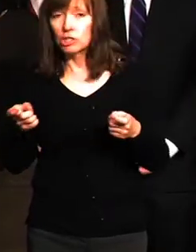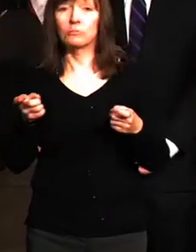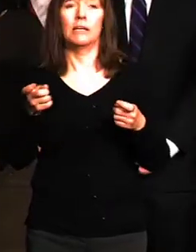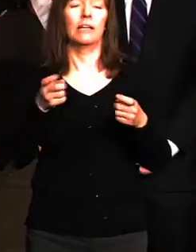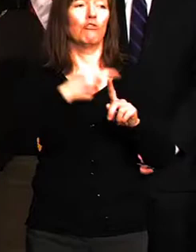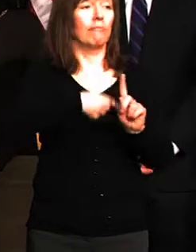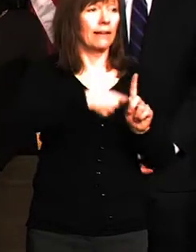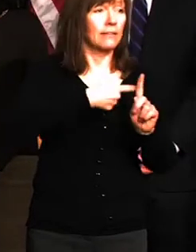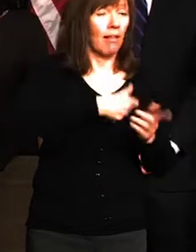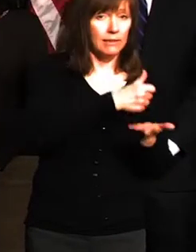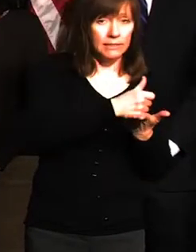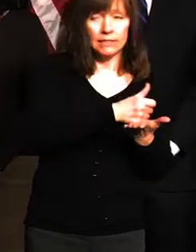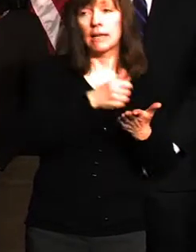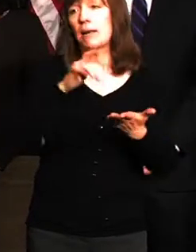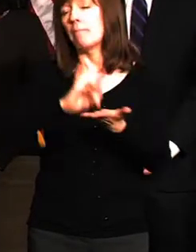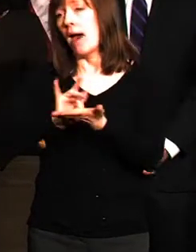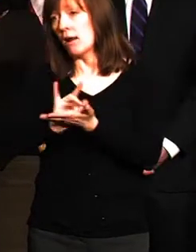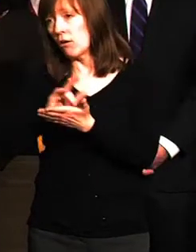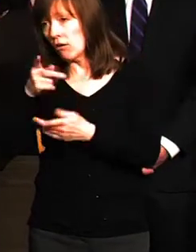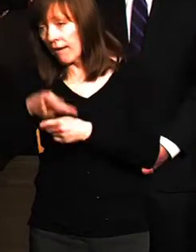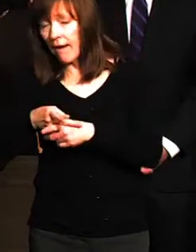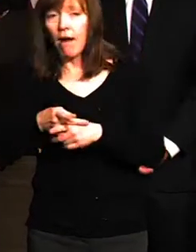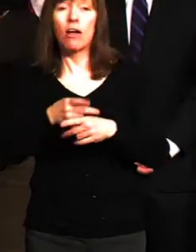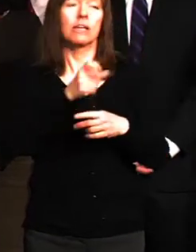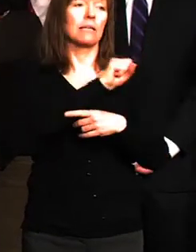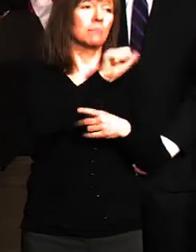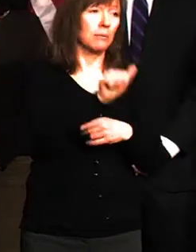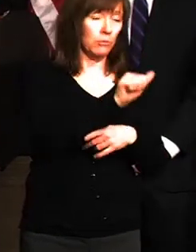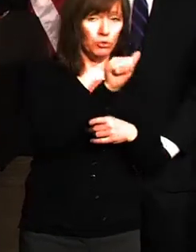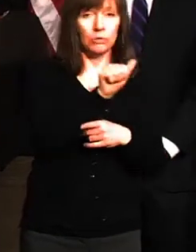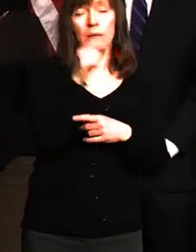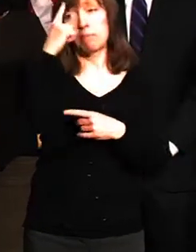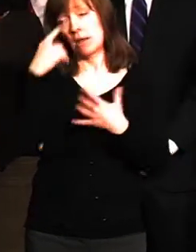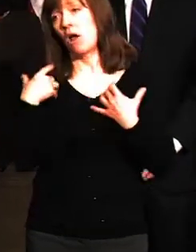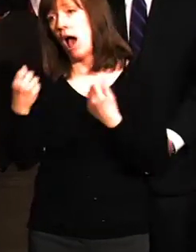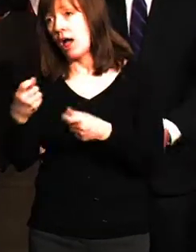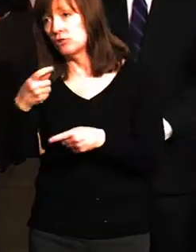rental assistance, medical care, substance abuse, mental health treatment, or access